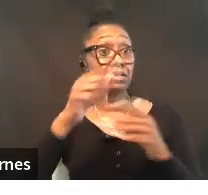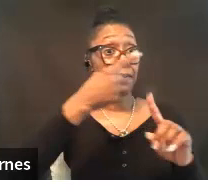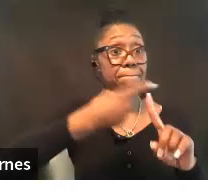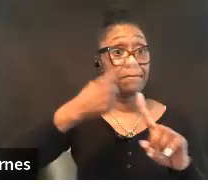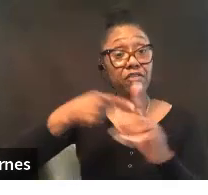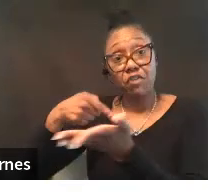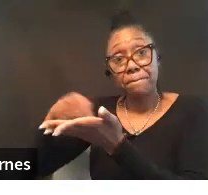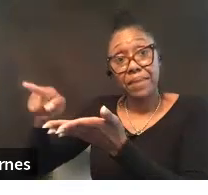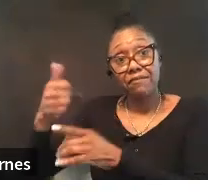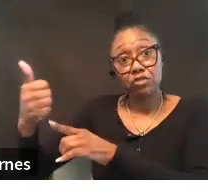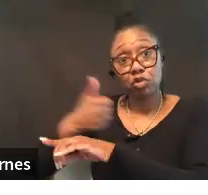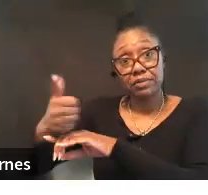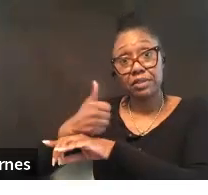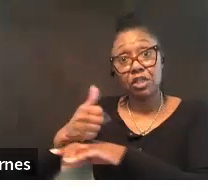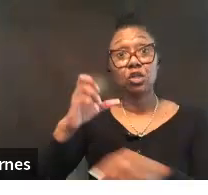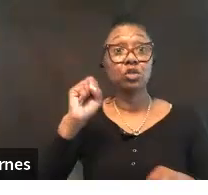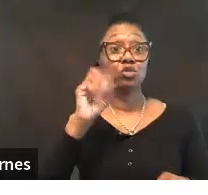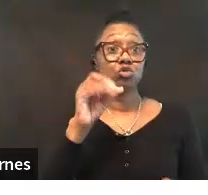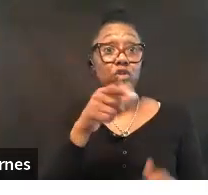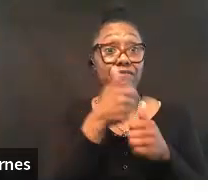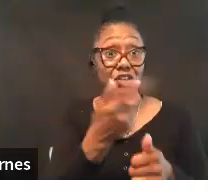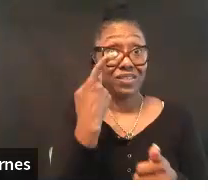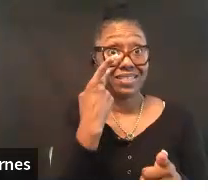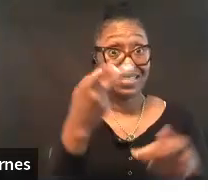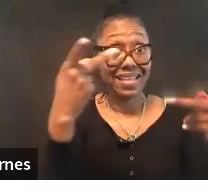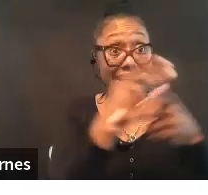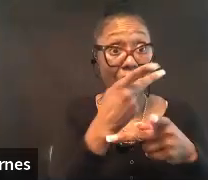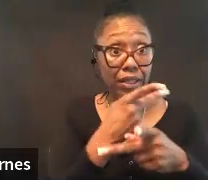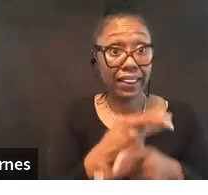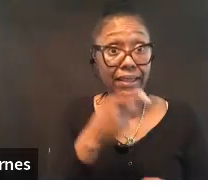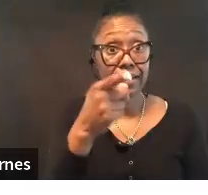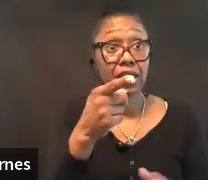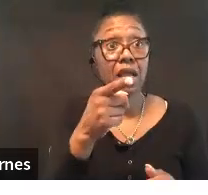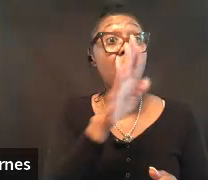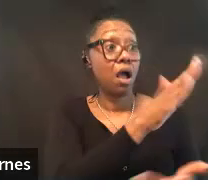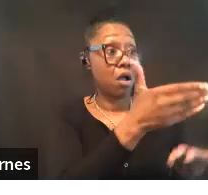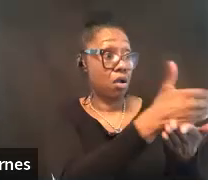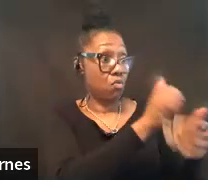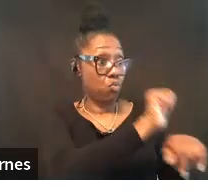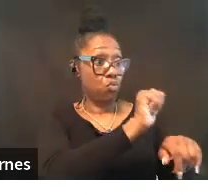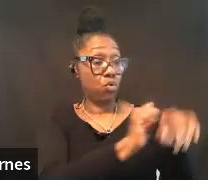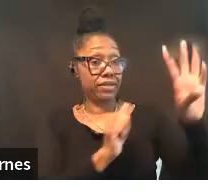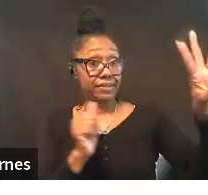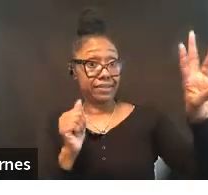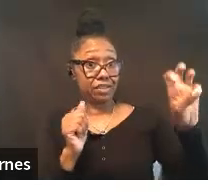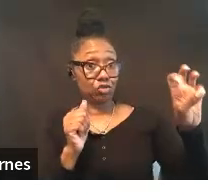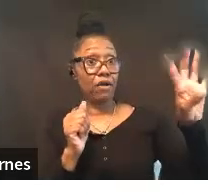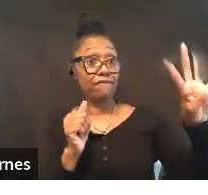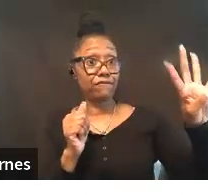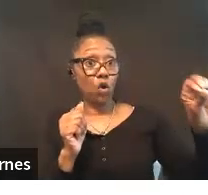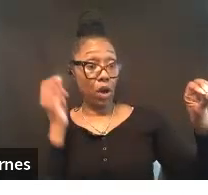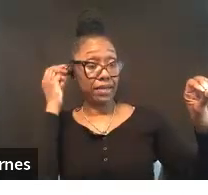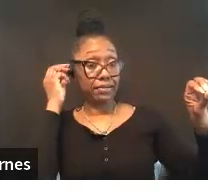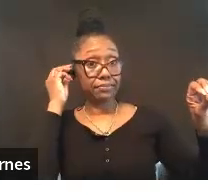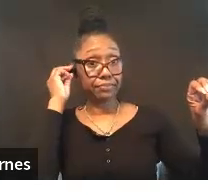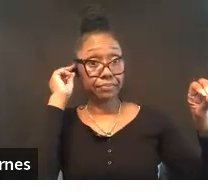The calculation here and I'm hope you can follow me here is her gross earnings is at the top of $640 a month.